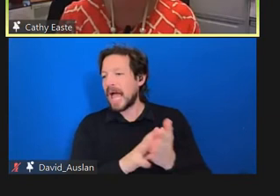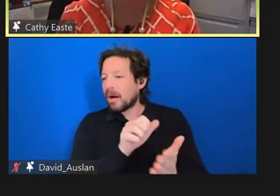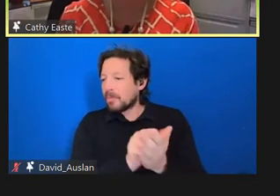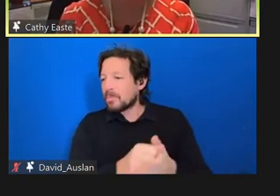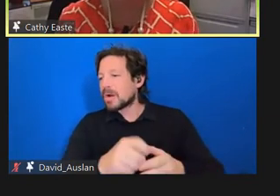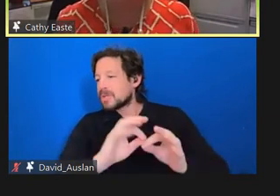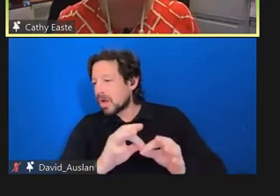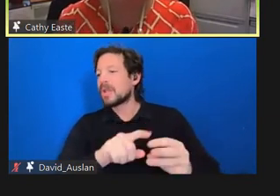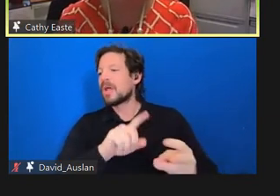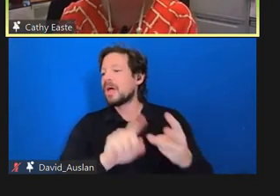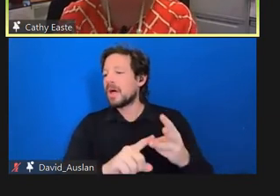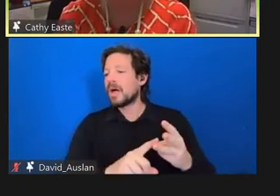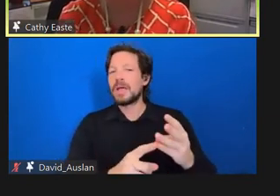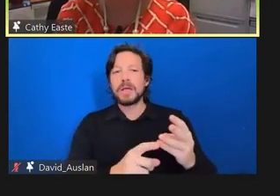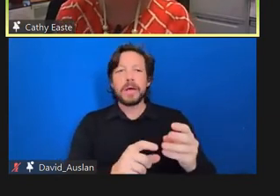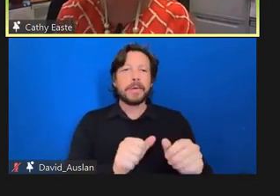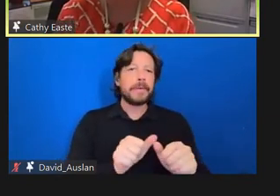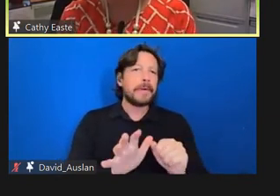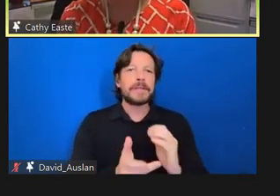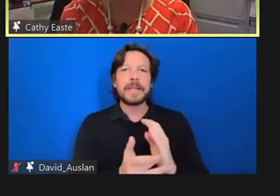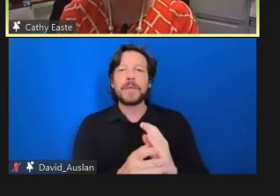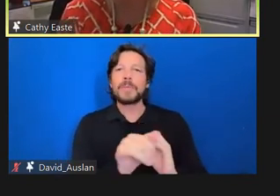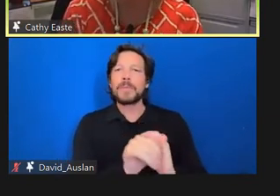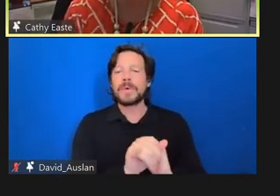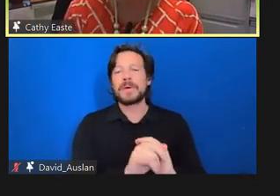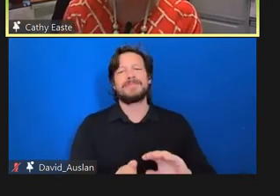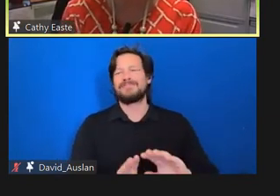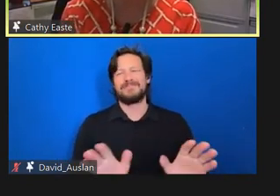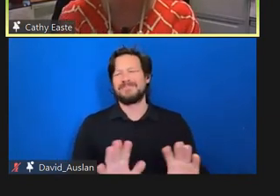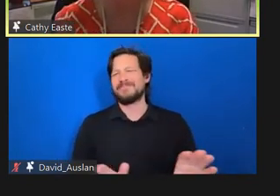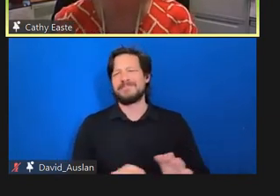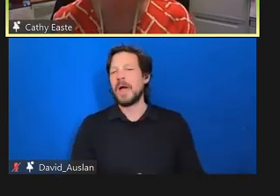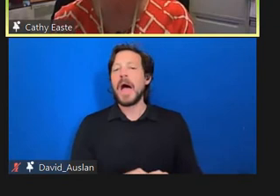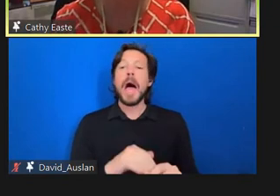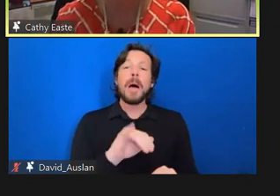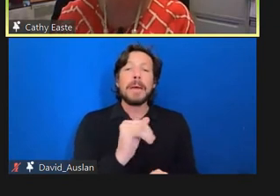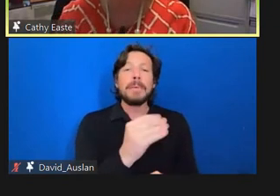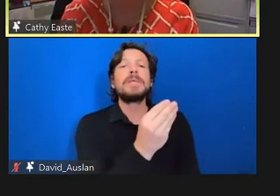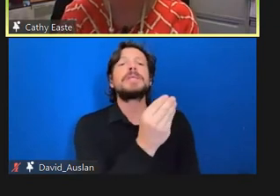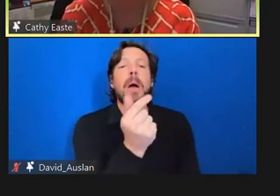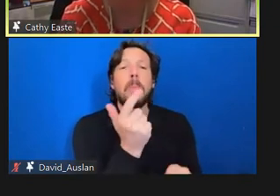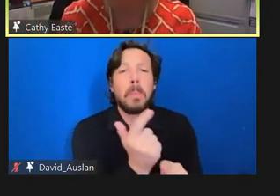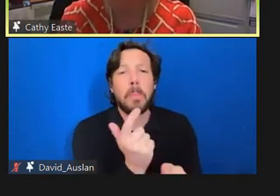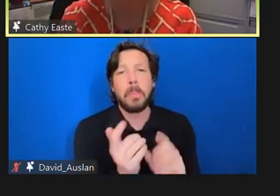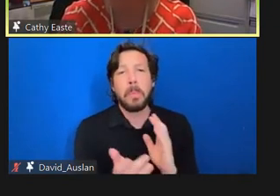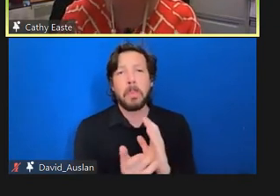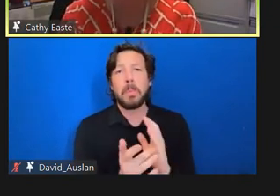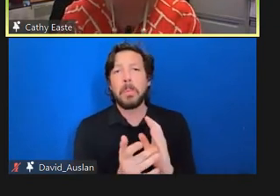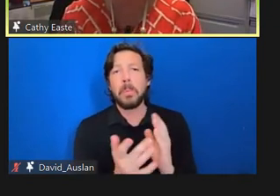what's the best technology to use. We may mention some technology. We may defer to some technology.